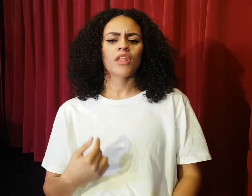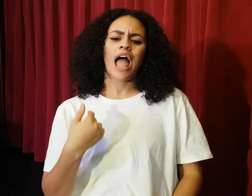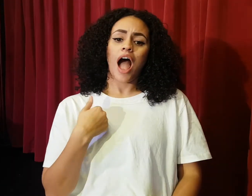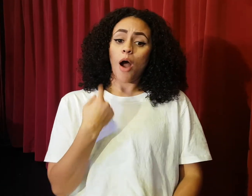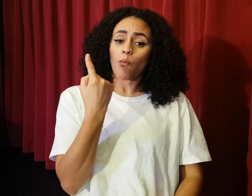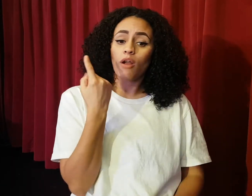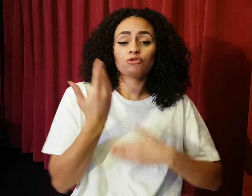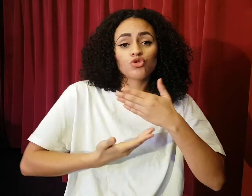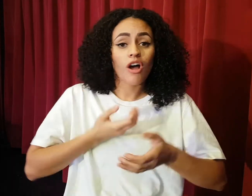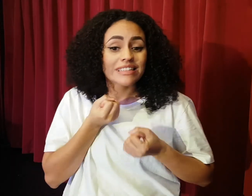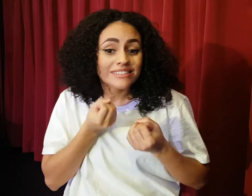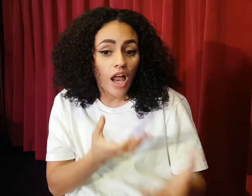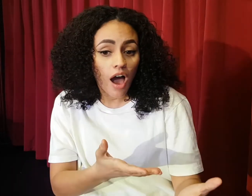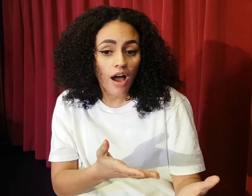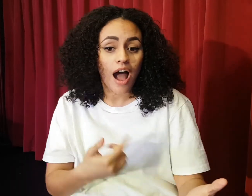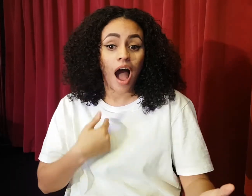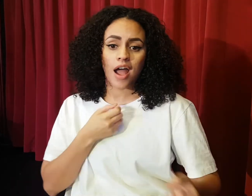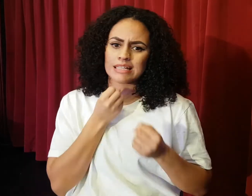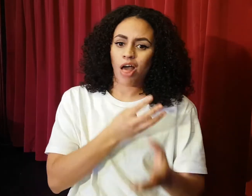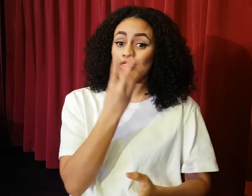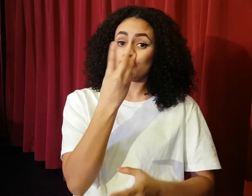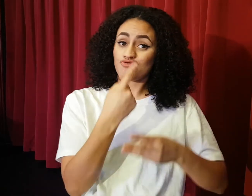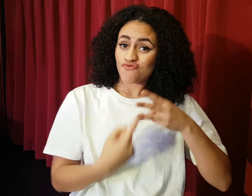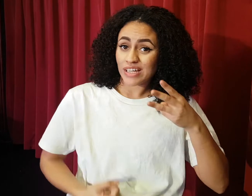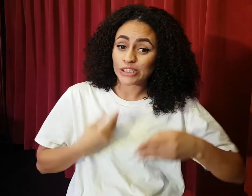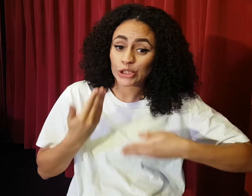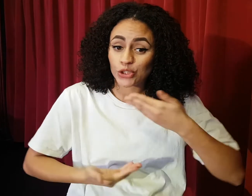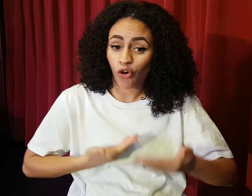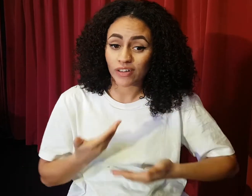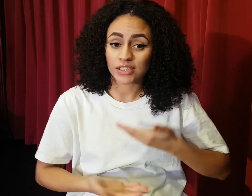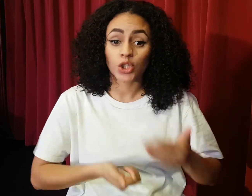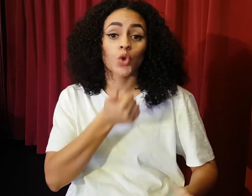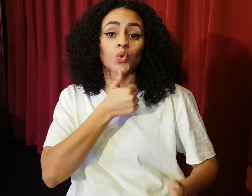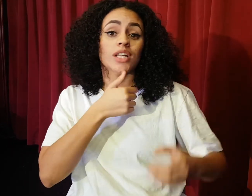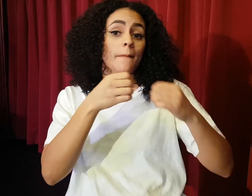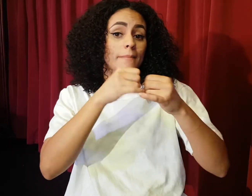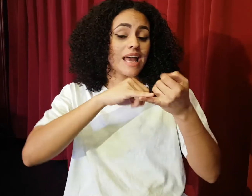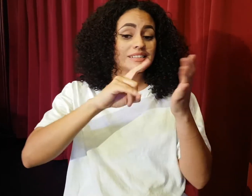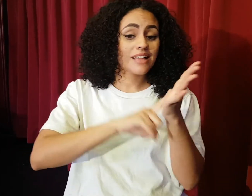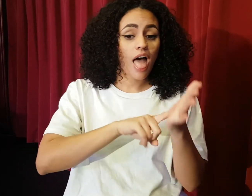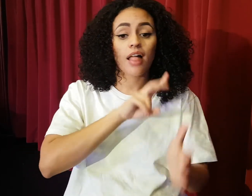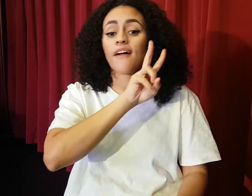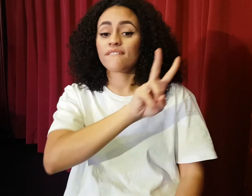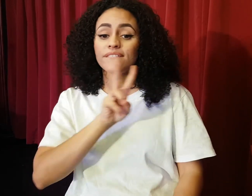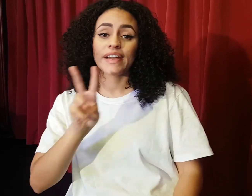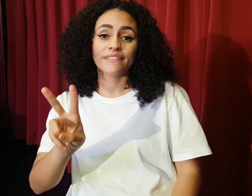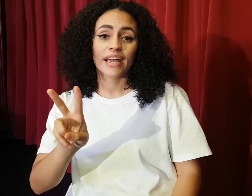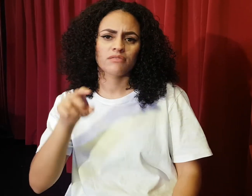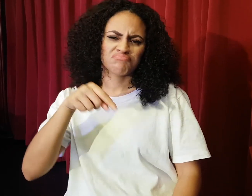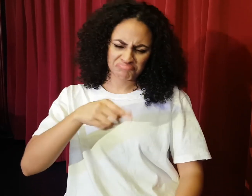I'm one of the storytellers. I tell all three stories using BSL and VV.